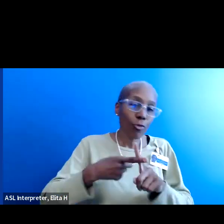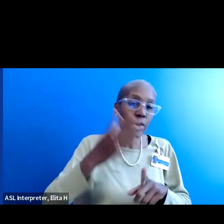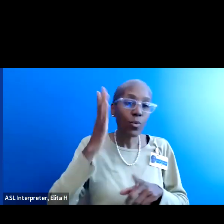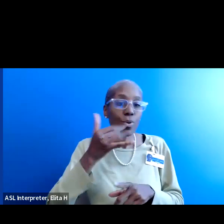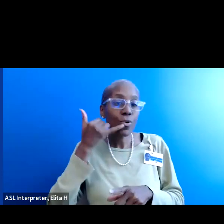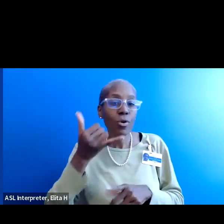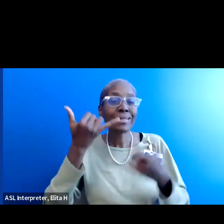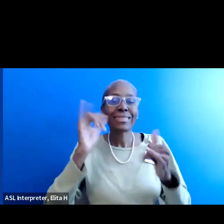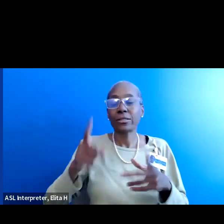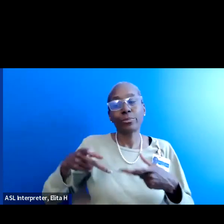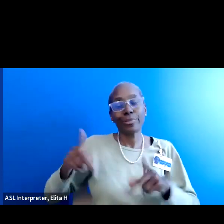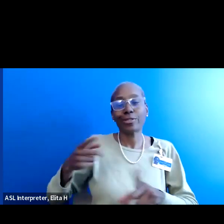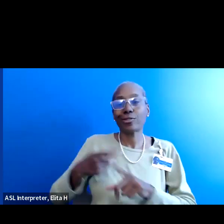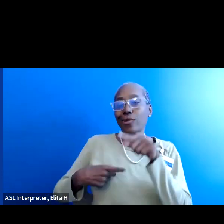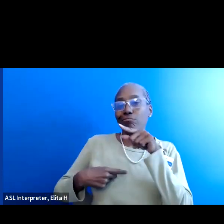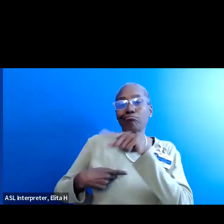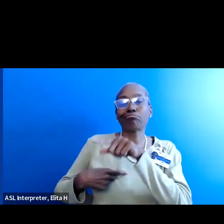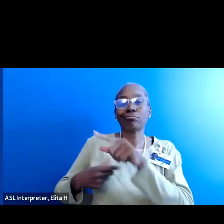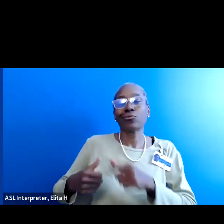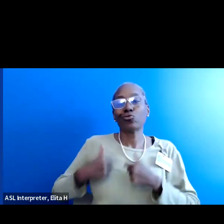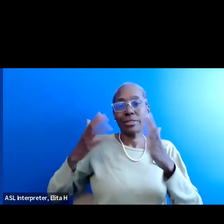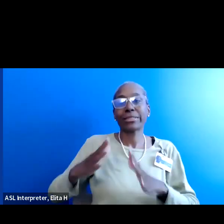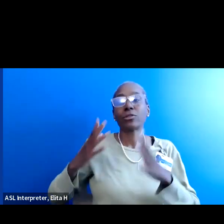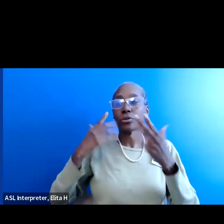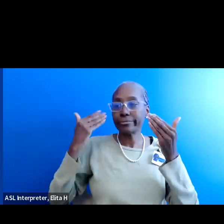they still need permission from the resident to take action on a complaint.